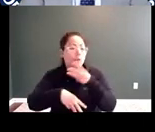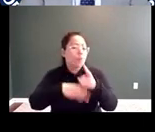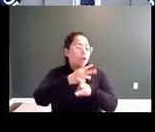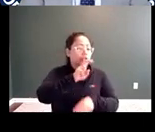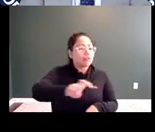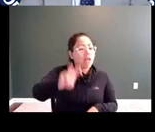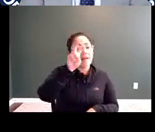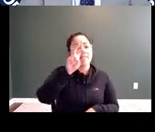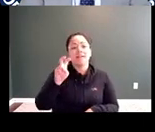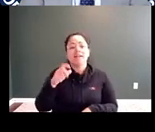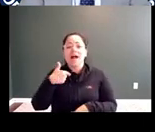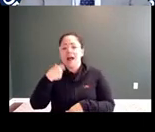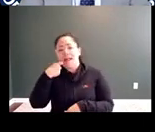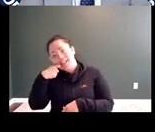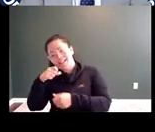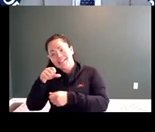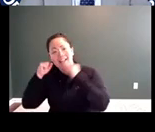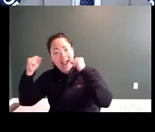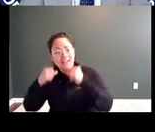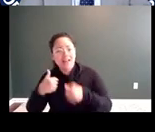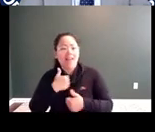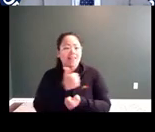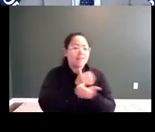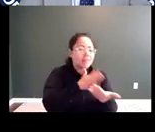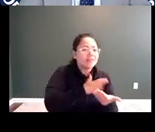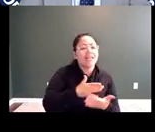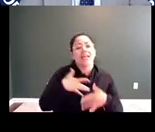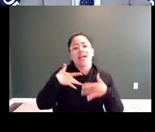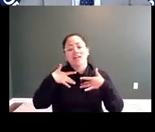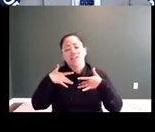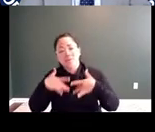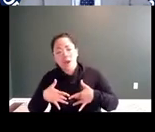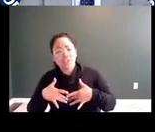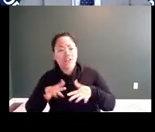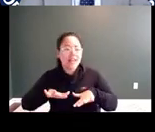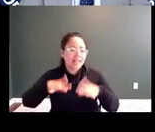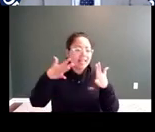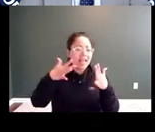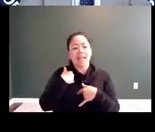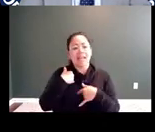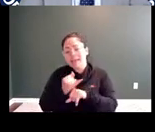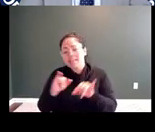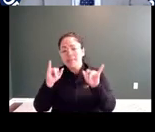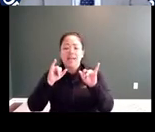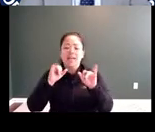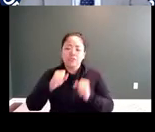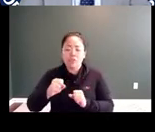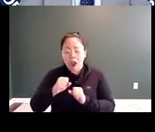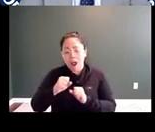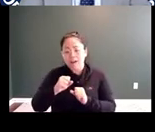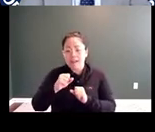an Orangetheory addict, a Foo Fighters lover, a depression and anxiety sufferer, independent, strong-willed, and authentic.